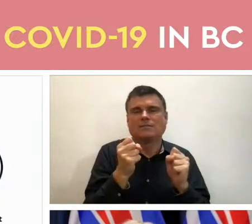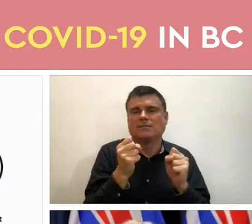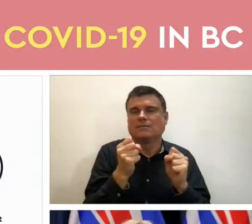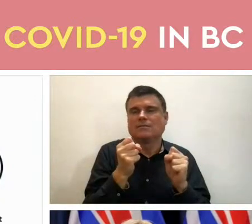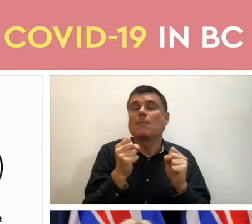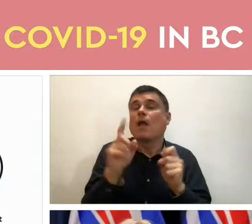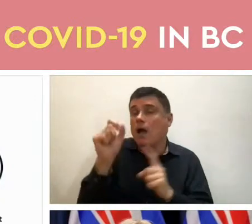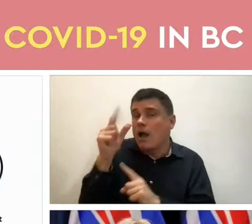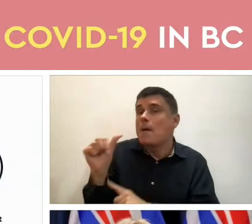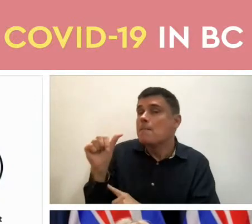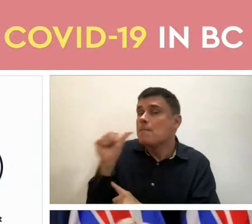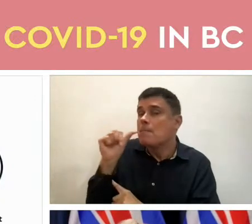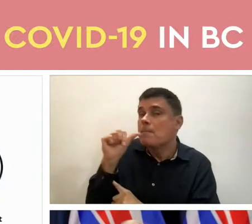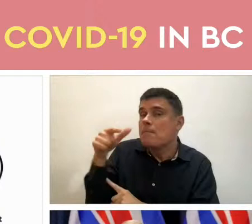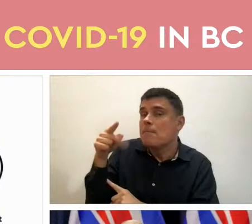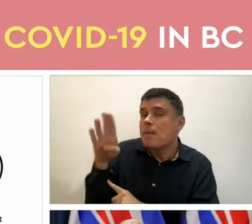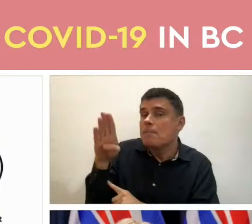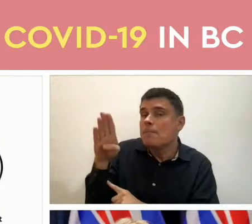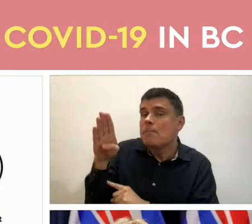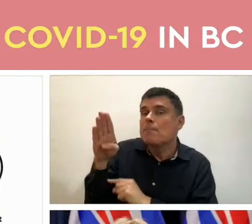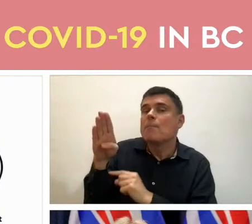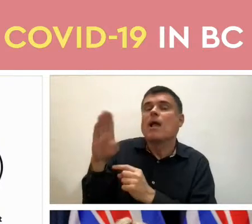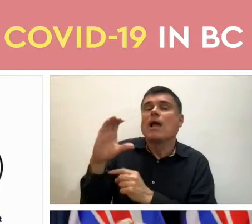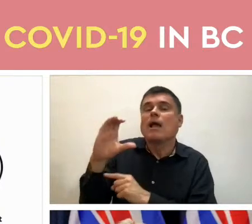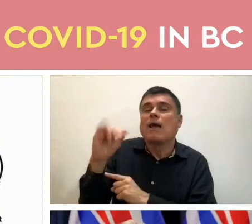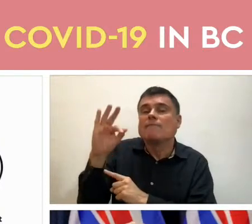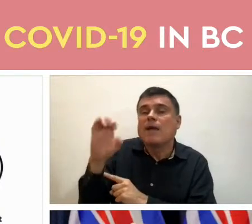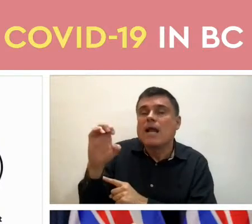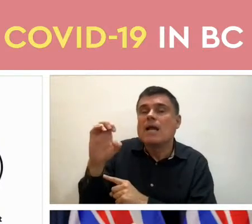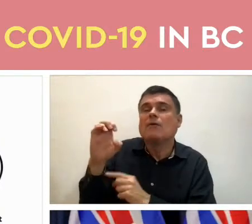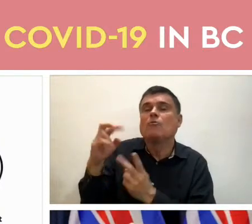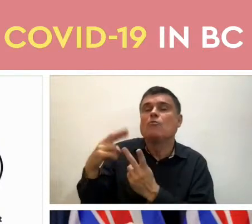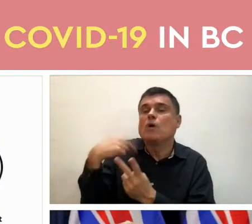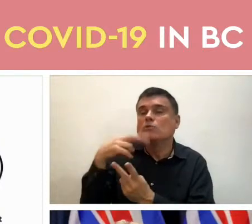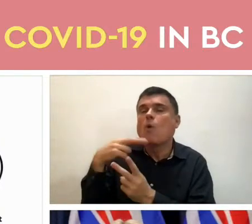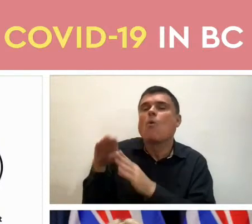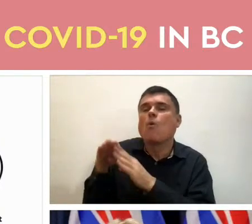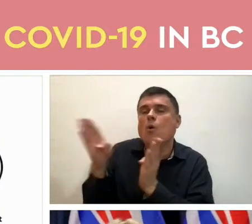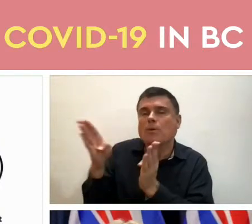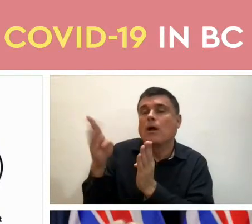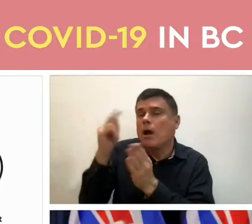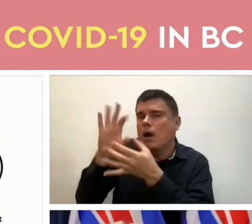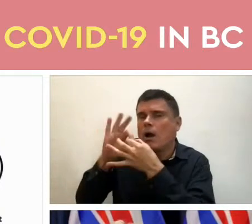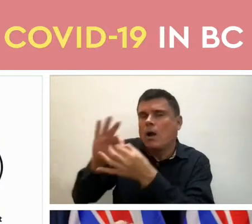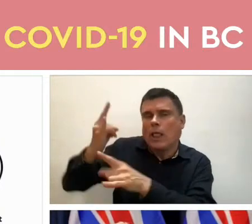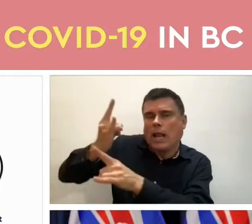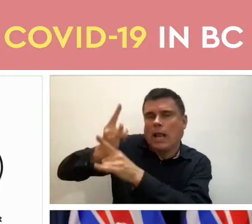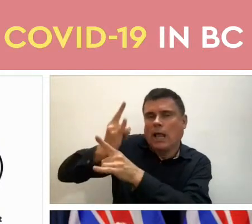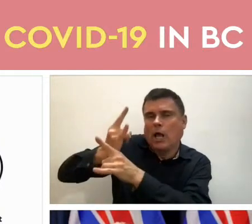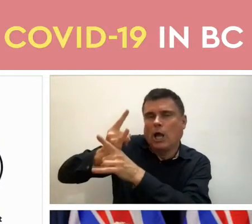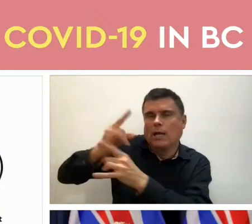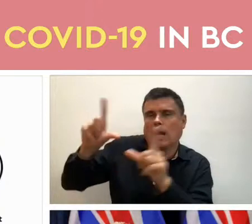This is specific liquor licenses and it will be detailed in the